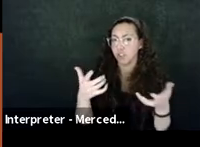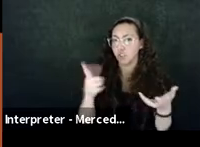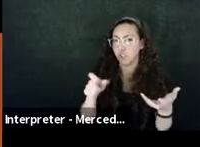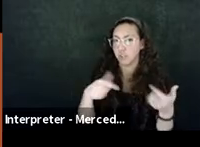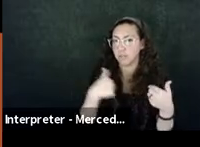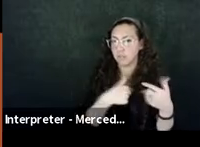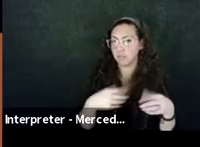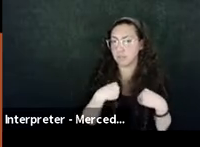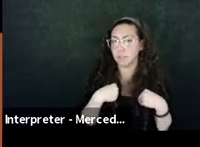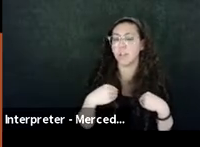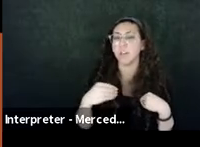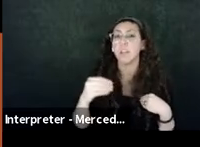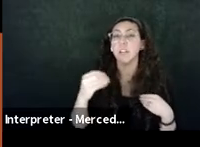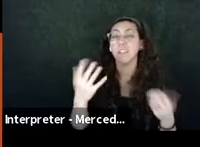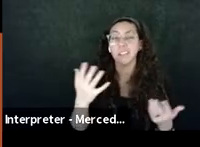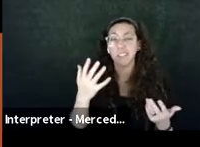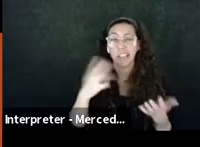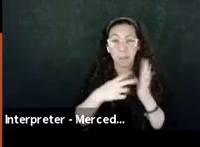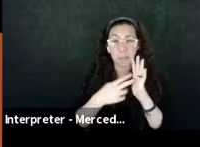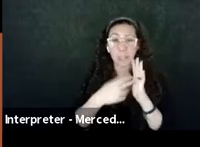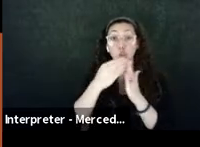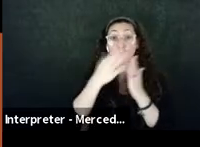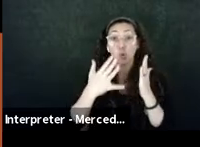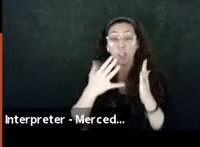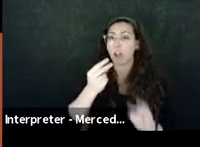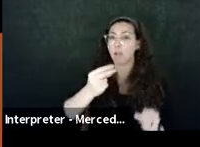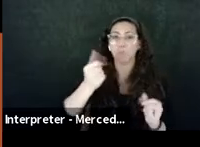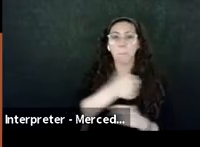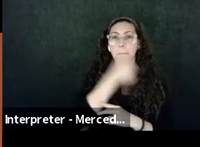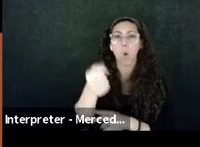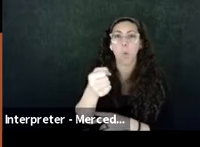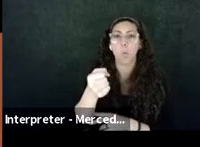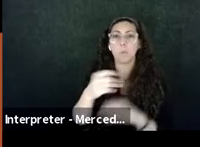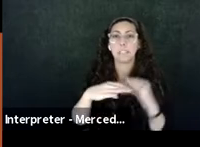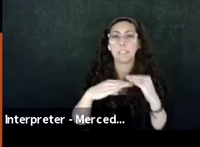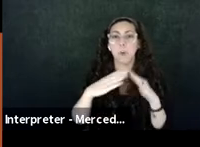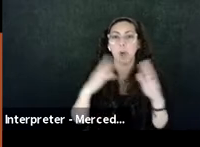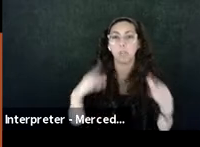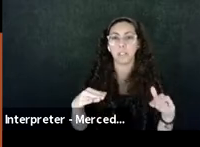Natalie Chavez: That students are put immediately into stable housing instead of going into a shelter.